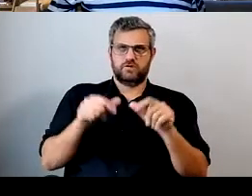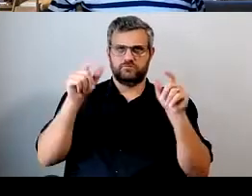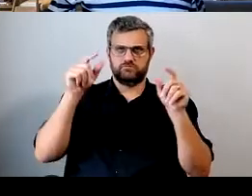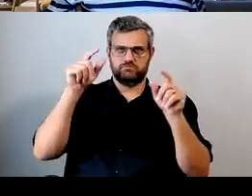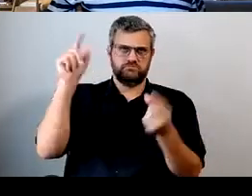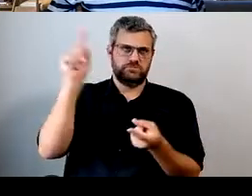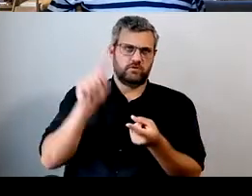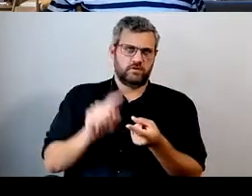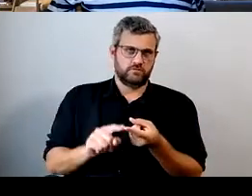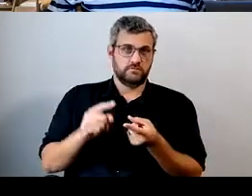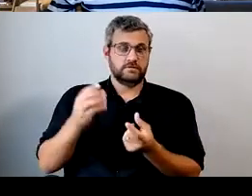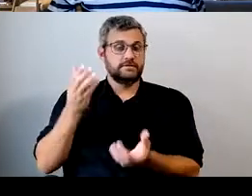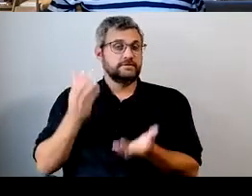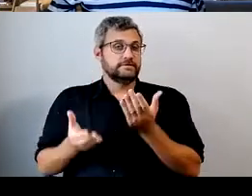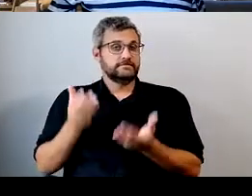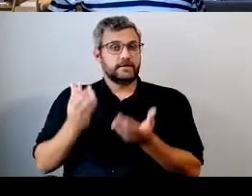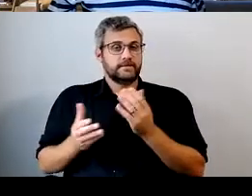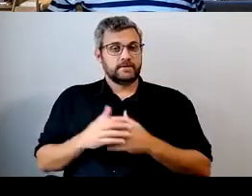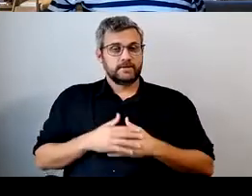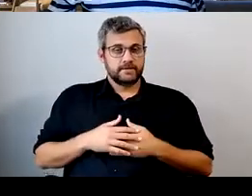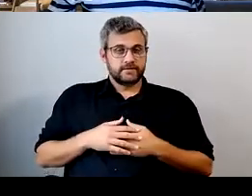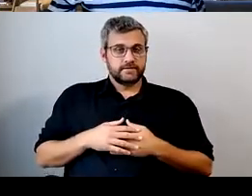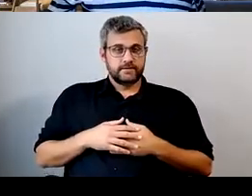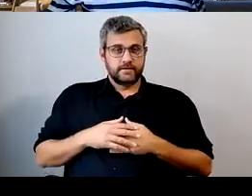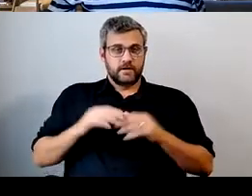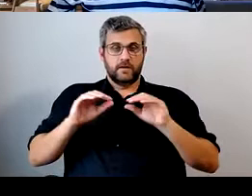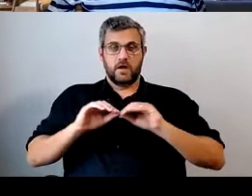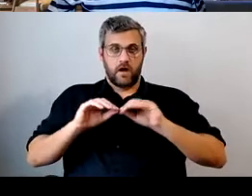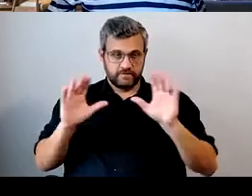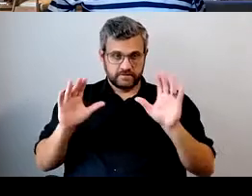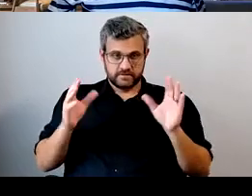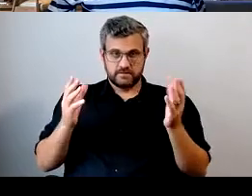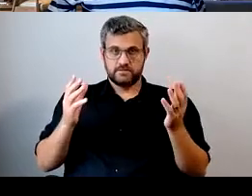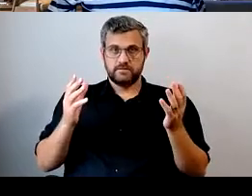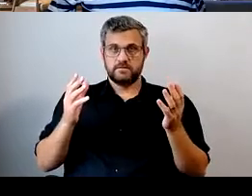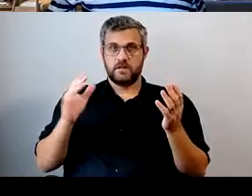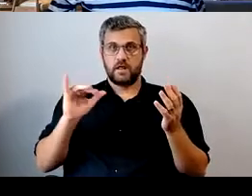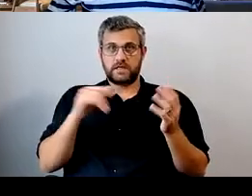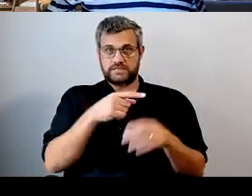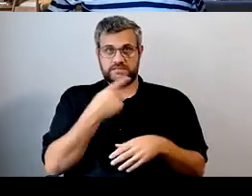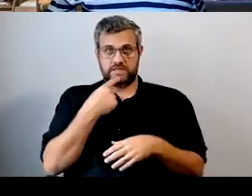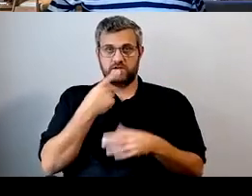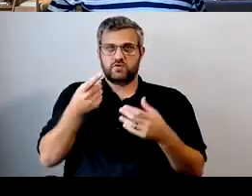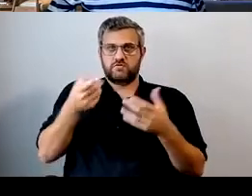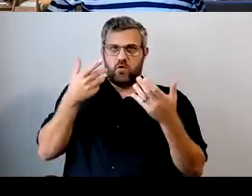And maybe, and obviously, like Jason said, Brady, I'm sure you've already tried a number of different strategies,